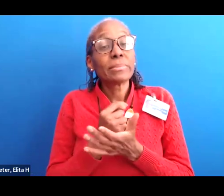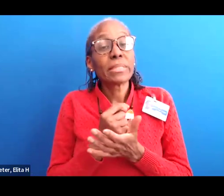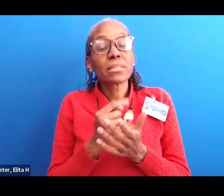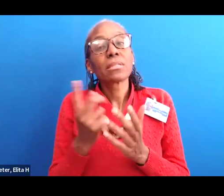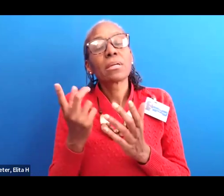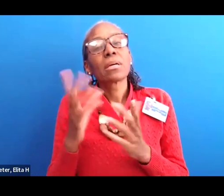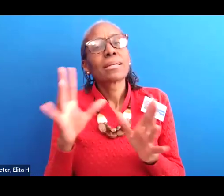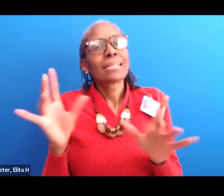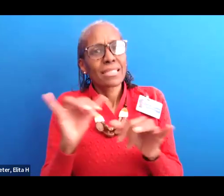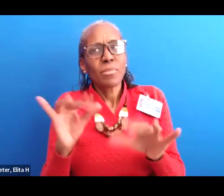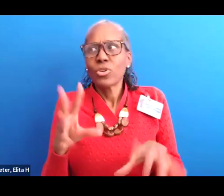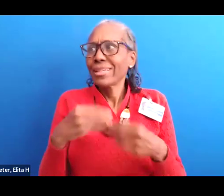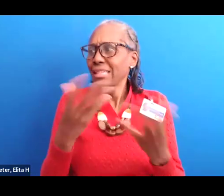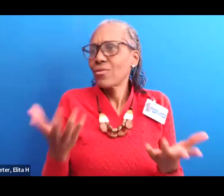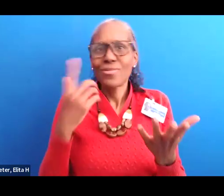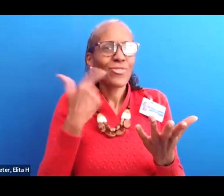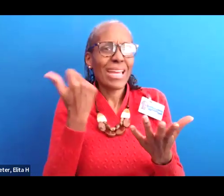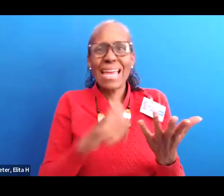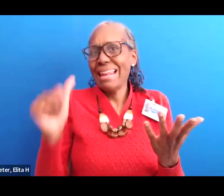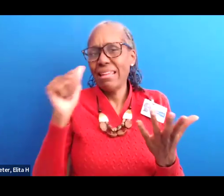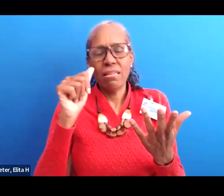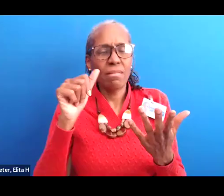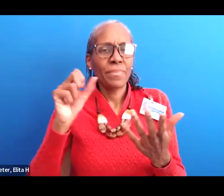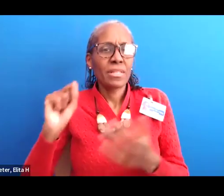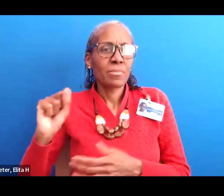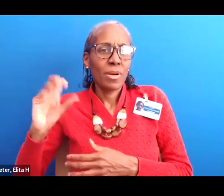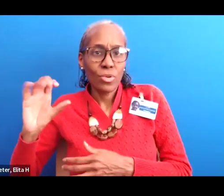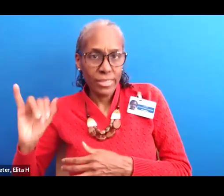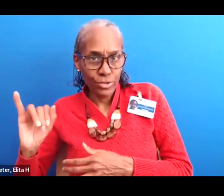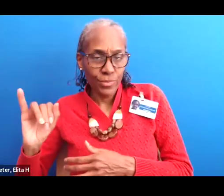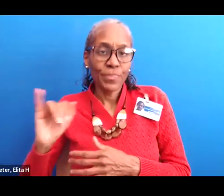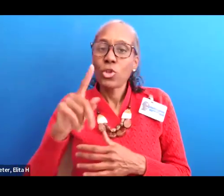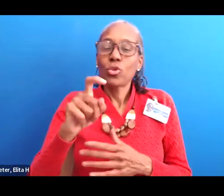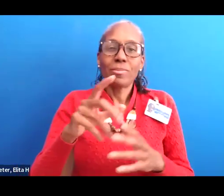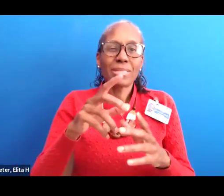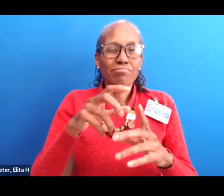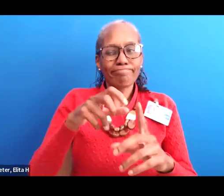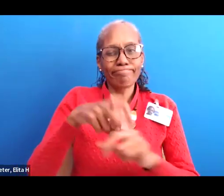are given for any kind of spinal cord injury, you just have to get the right treatment for you.